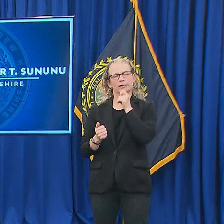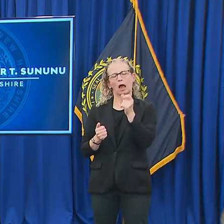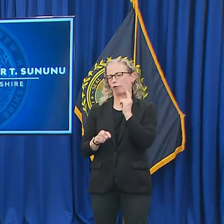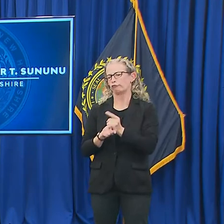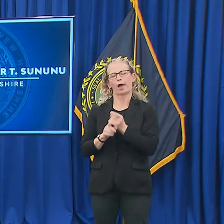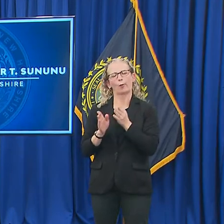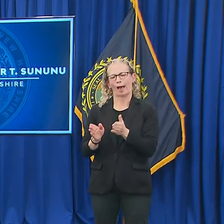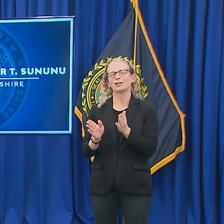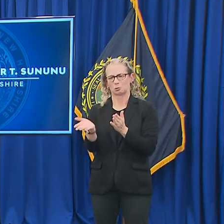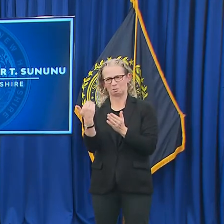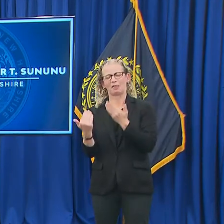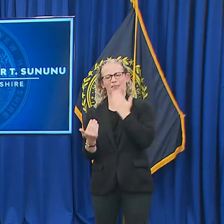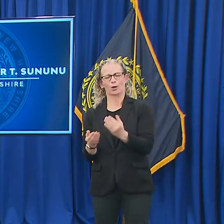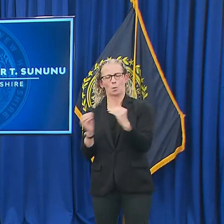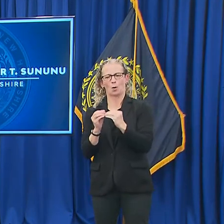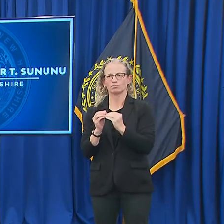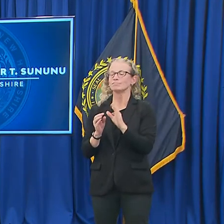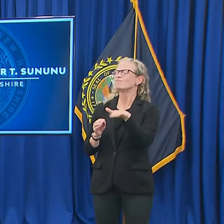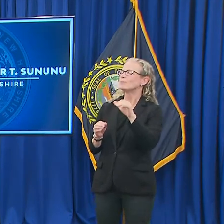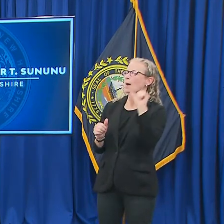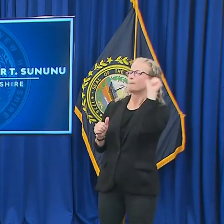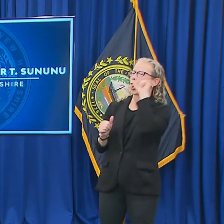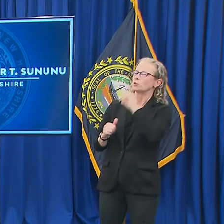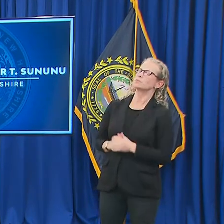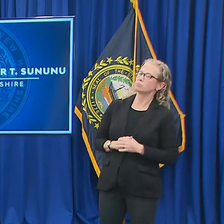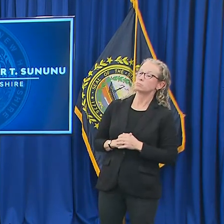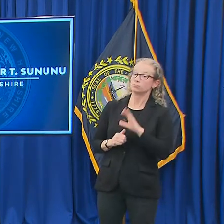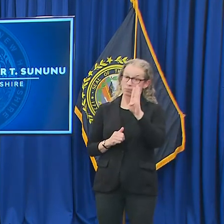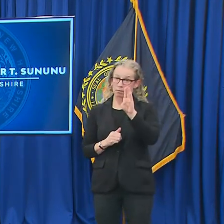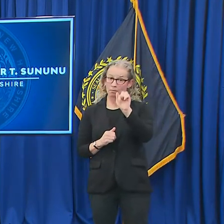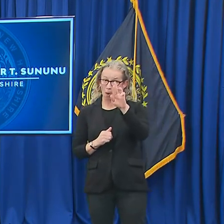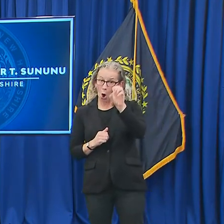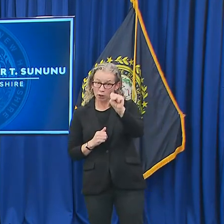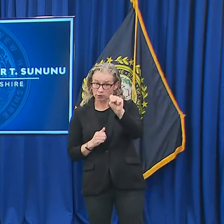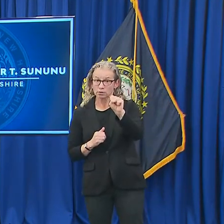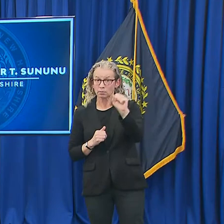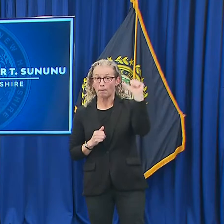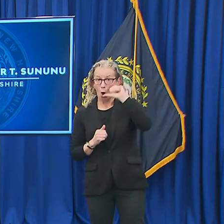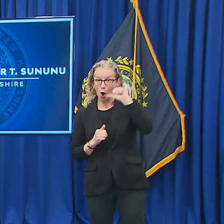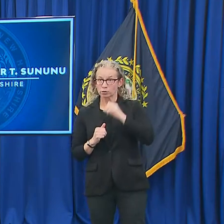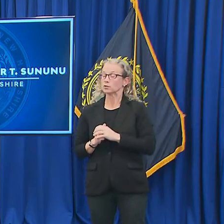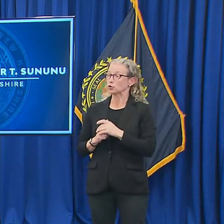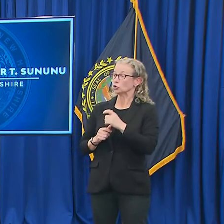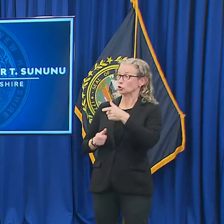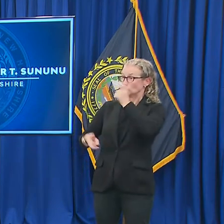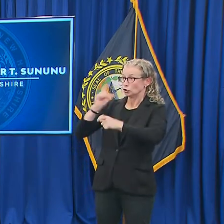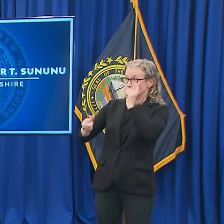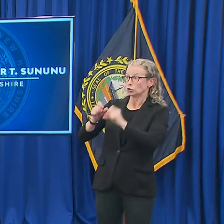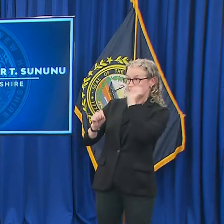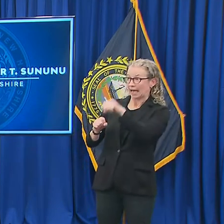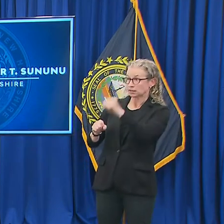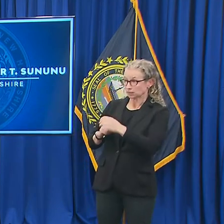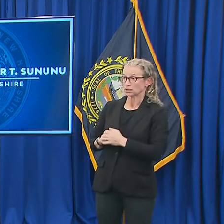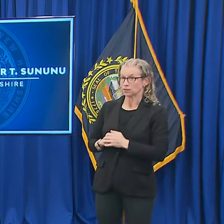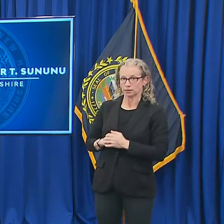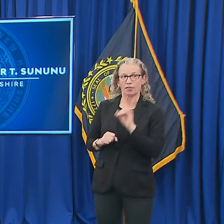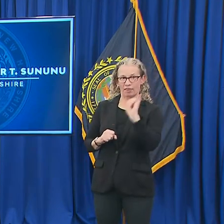But boy we're really kind really regressing backwards now. We really are. And so not that we wouldn't. But we've looked at it. We've talked about those possibilities